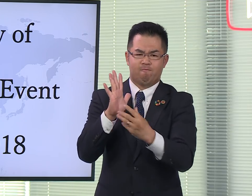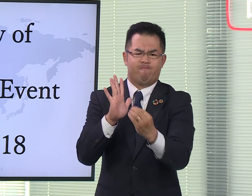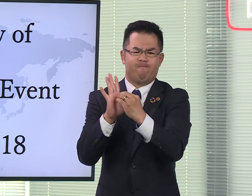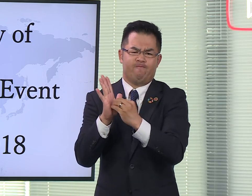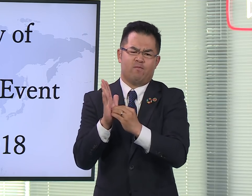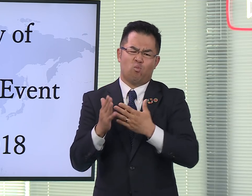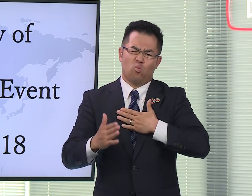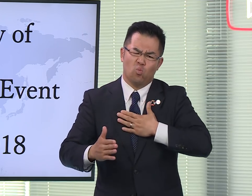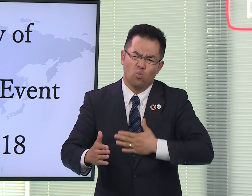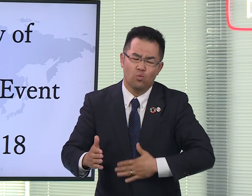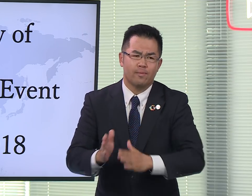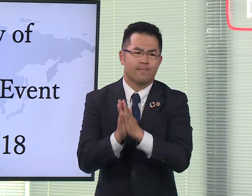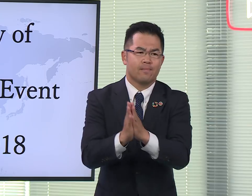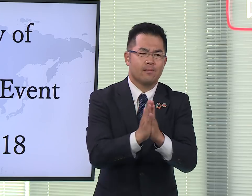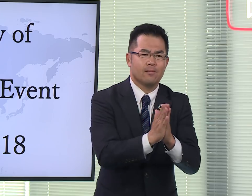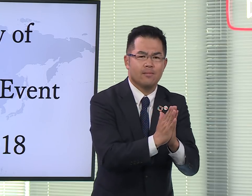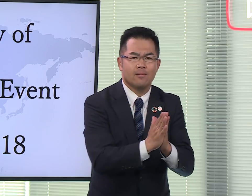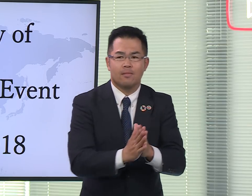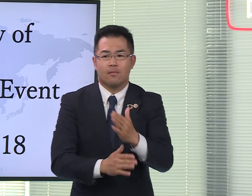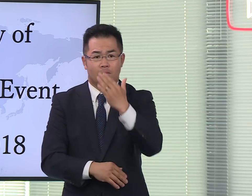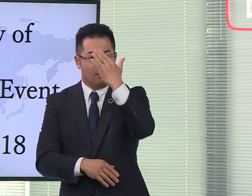Convention on the Rights of Persons with Disabilities have